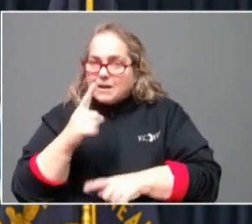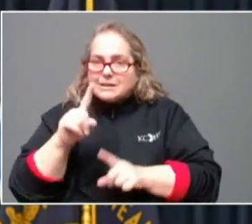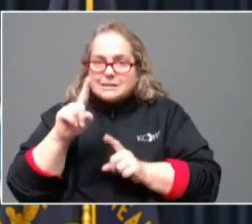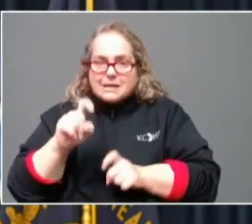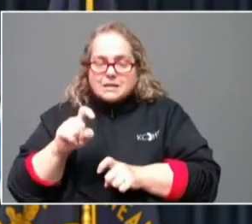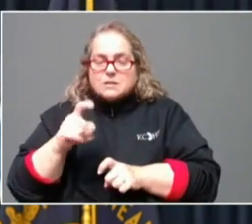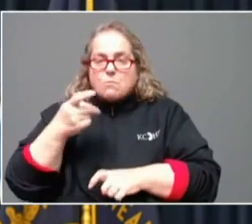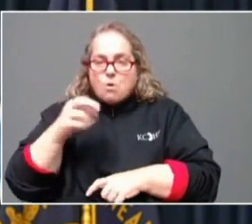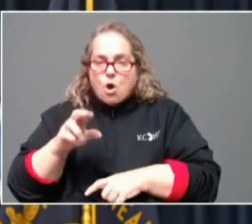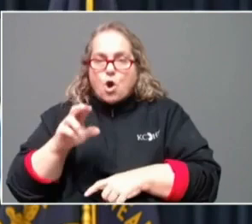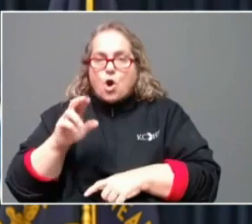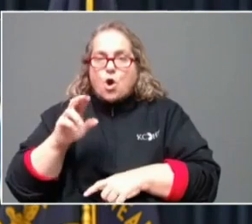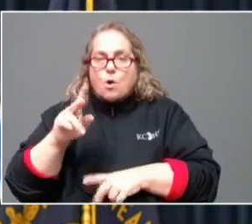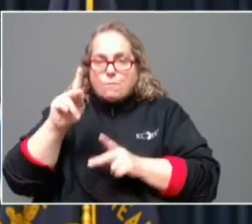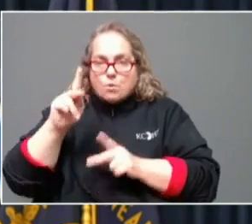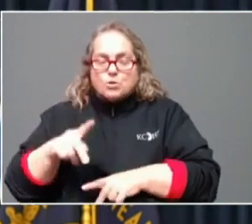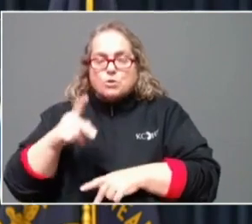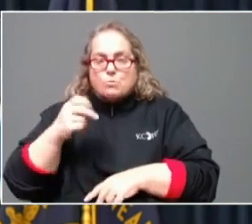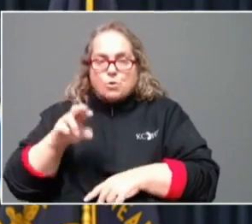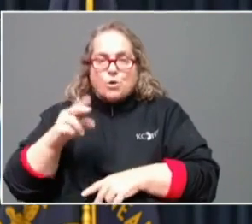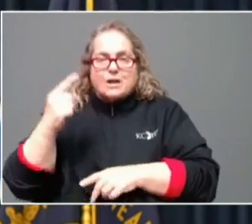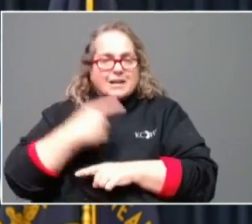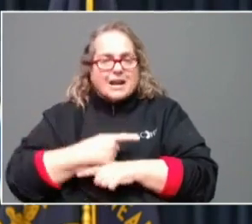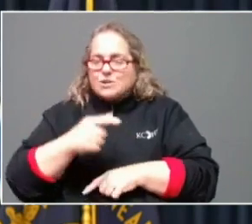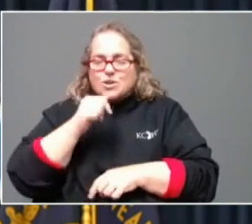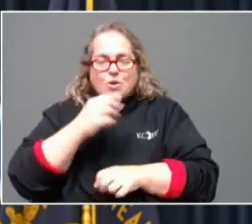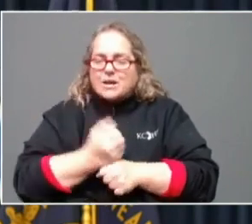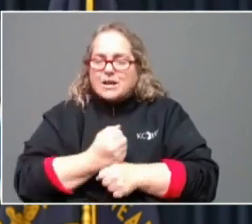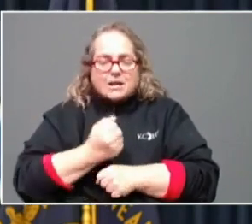you don't get multiple tests if you're positive, the positive overrules the